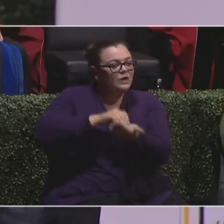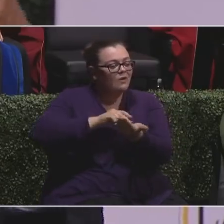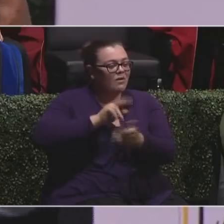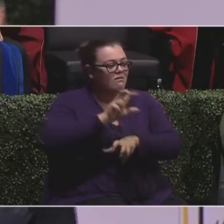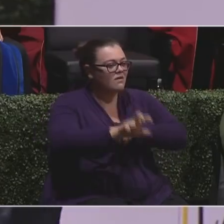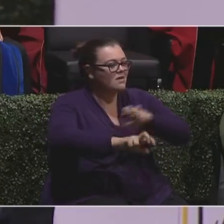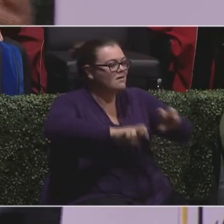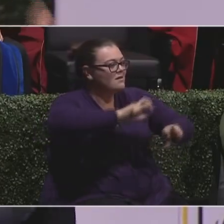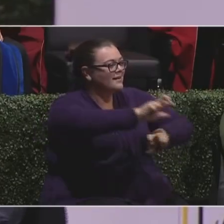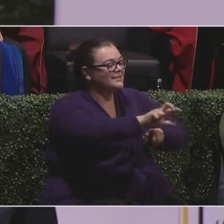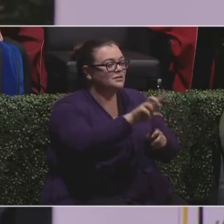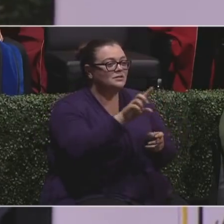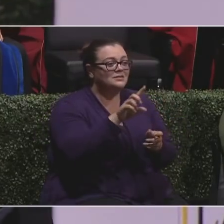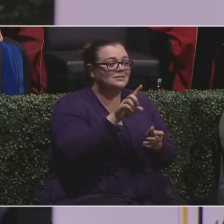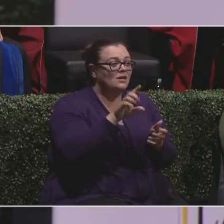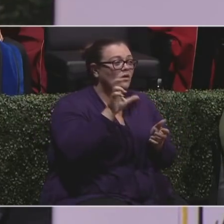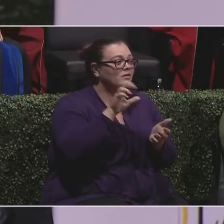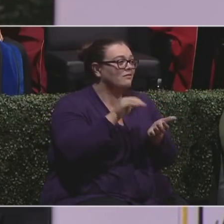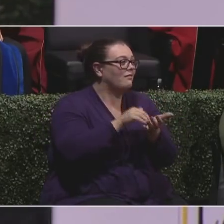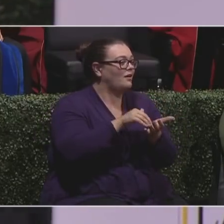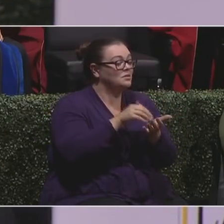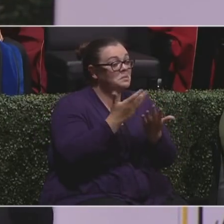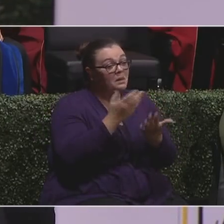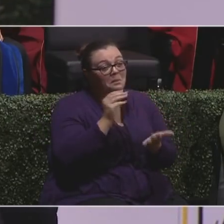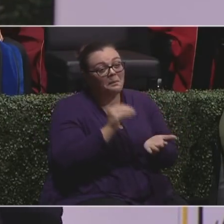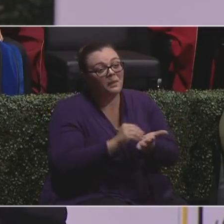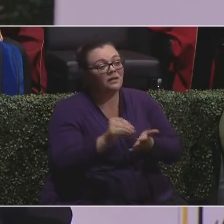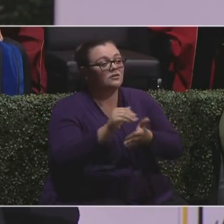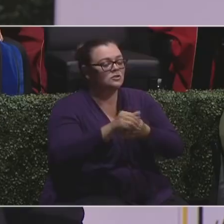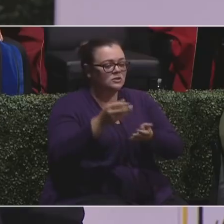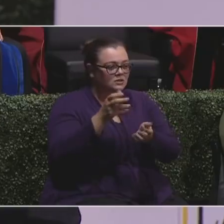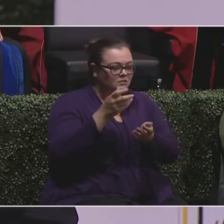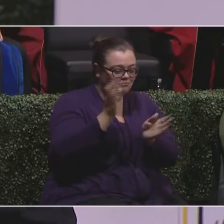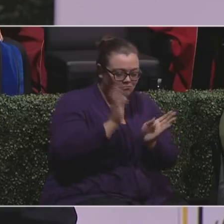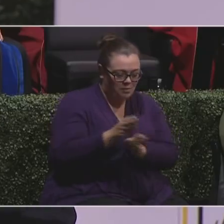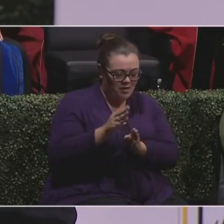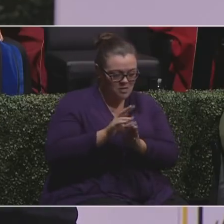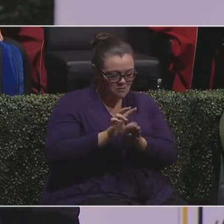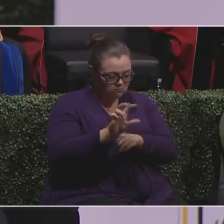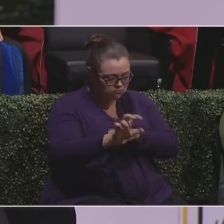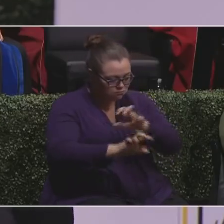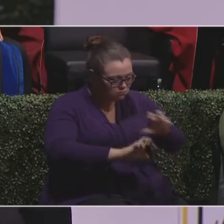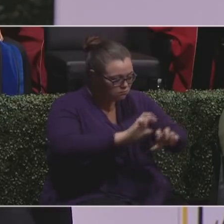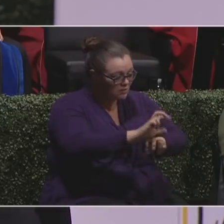MARKETING TEAMS CAME IN, OUR BRANDING TEAMS CAME IN, OUR SALES TEAMS CAME IN, WE OPENED NEW